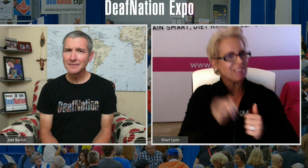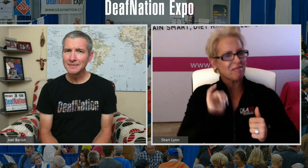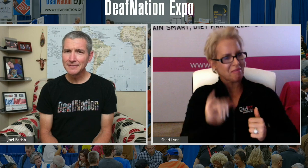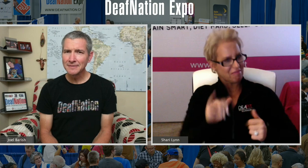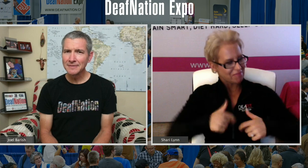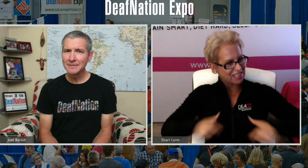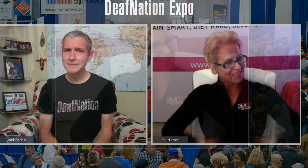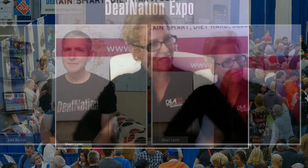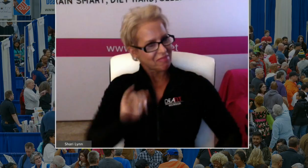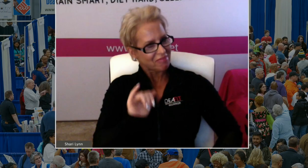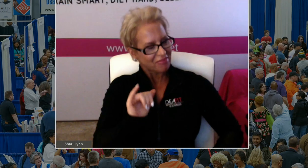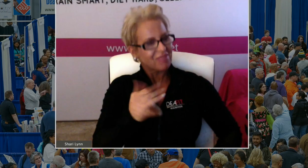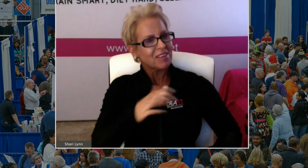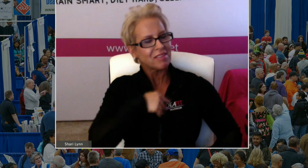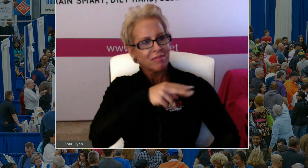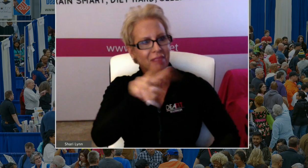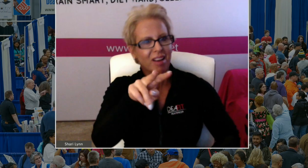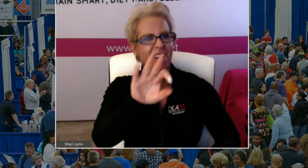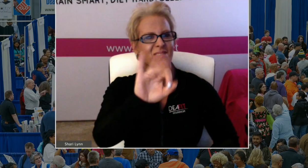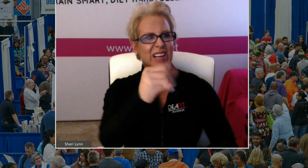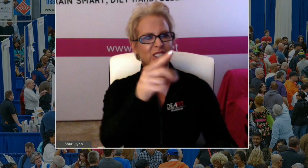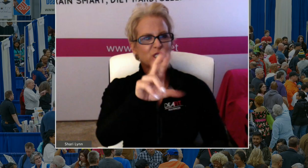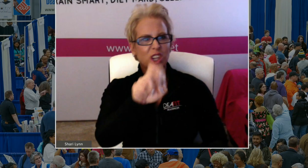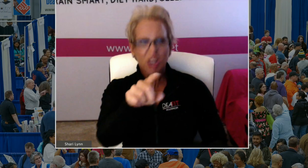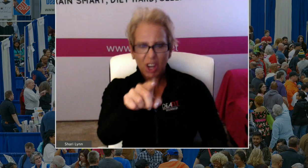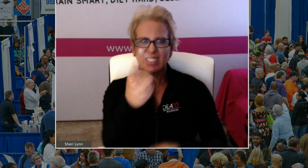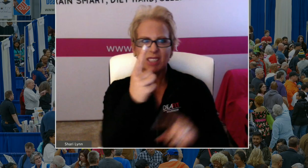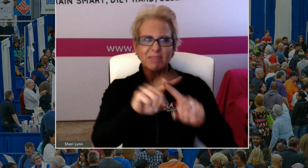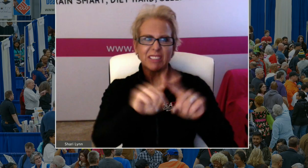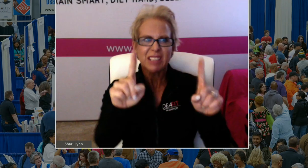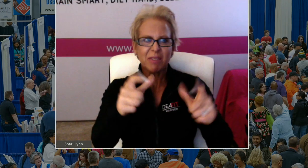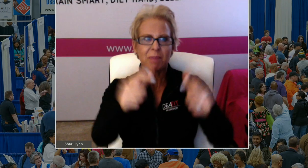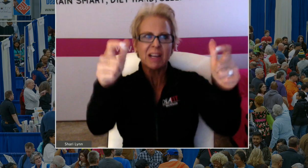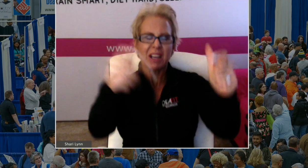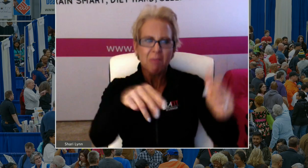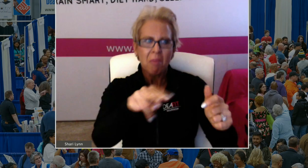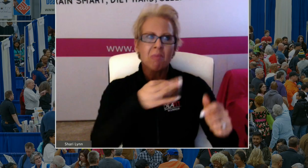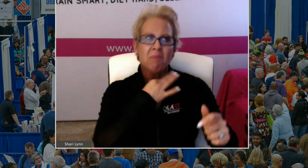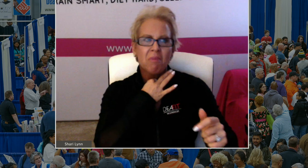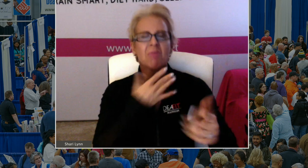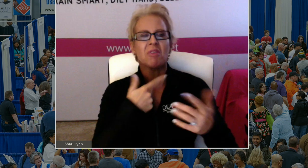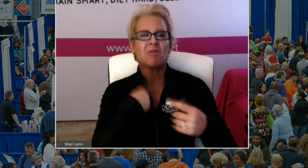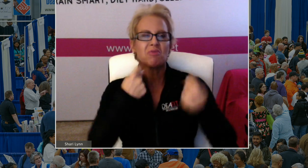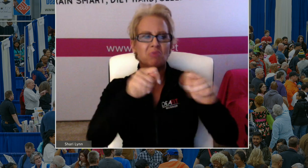I went to competitions, then I saw figure… Something different, bigger.